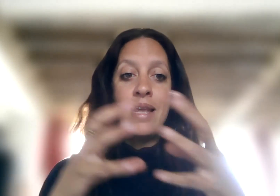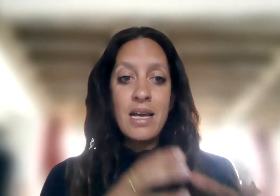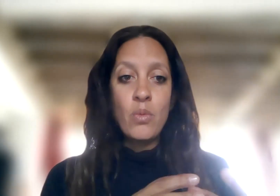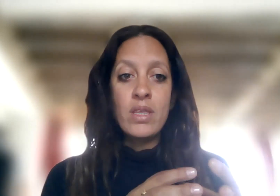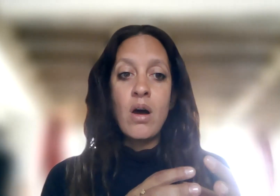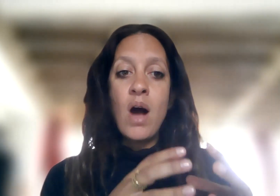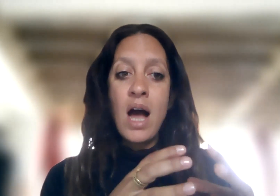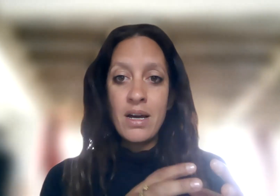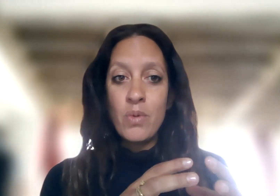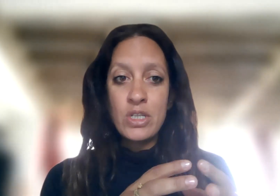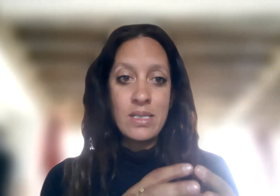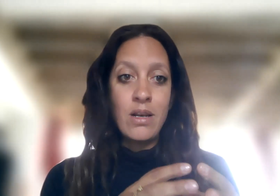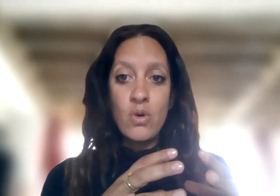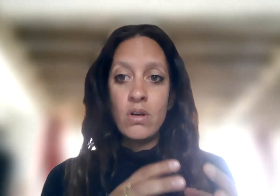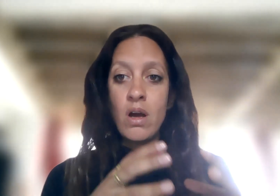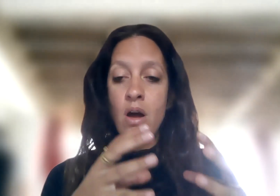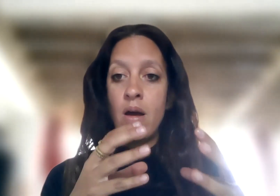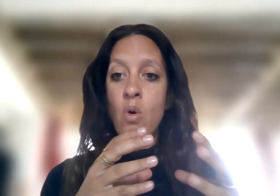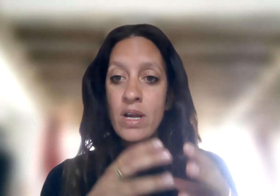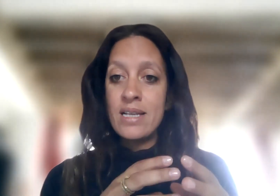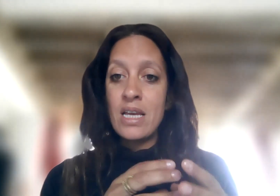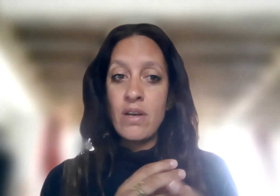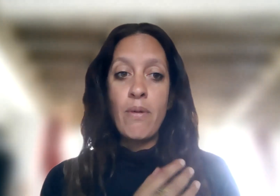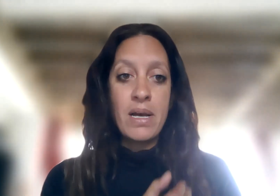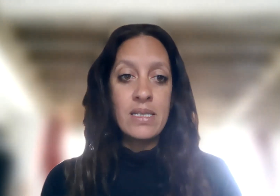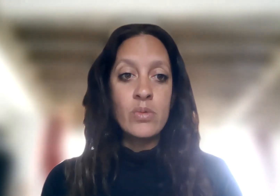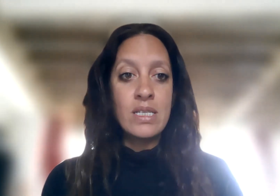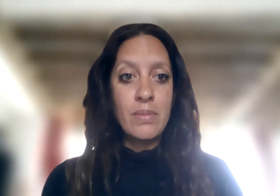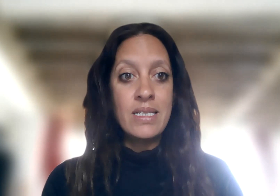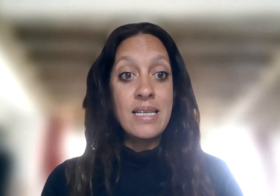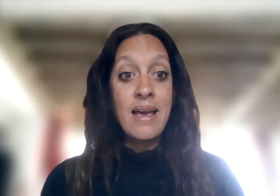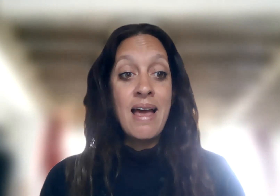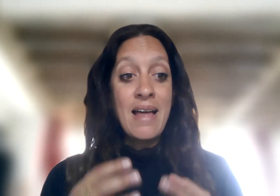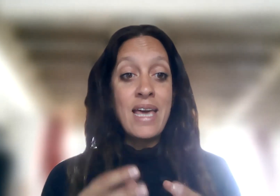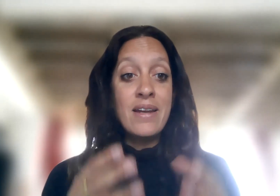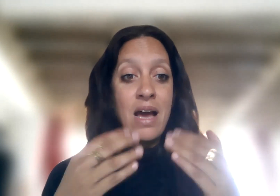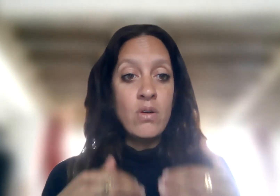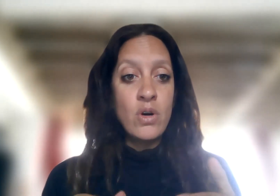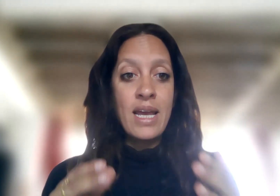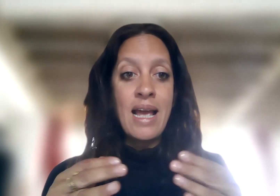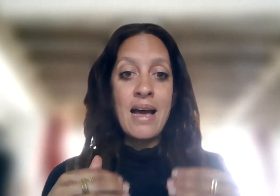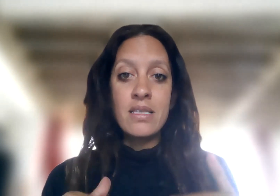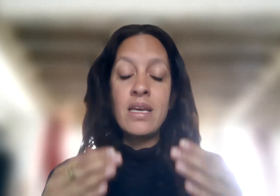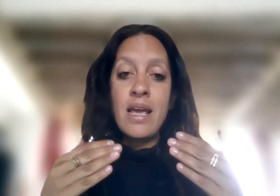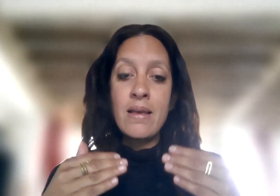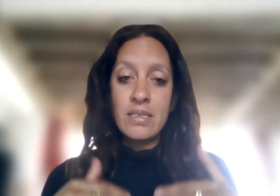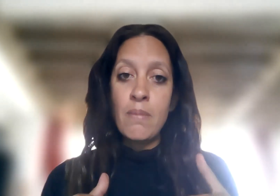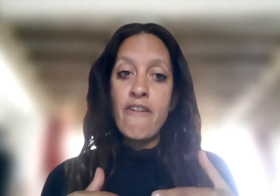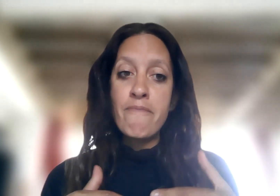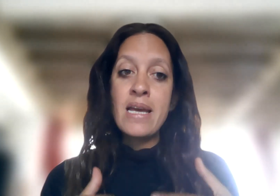improving community engagement. For example, in Indonesia, the C BM help desk, they helped the country office link